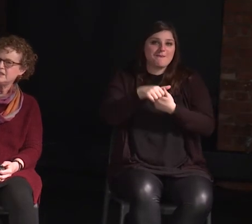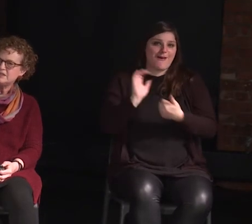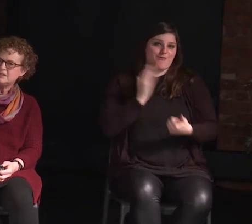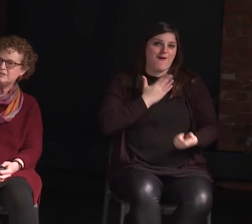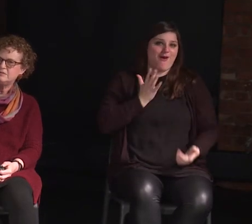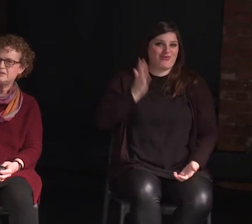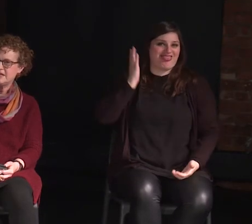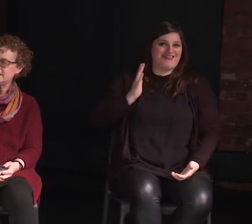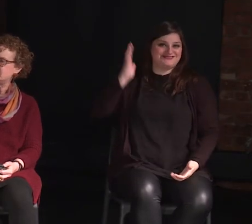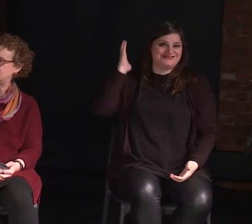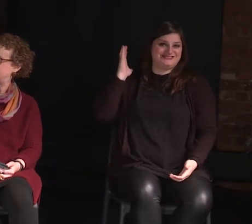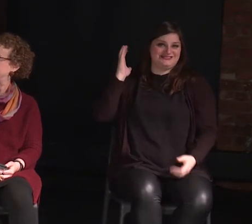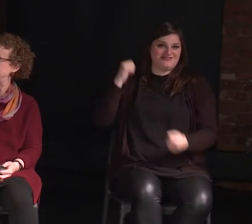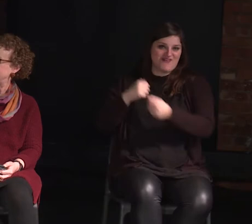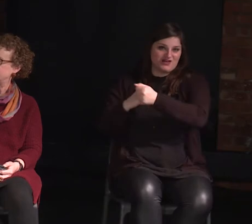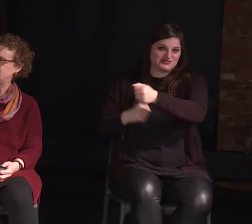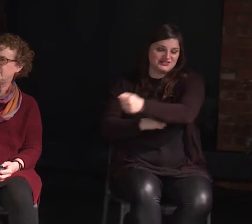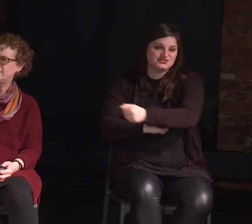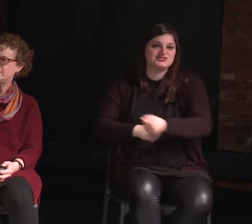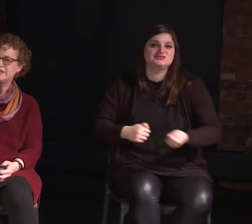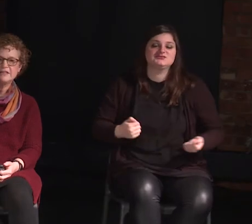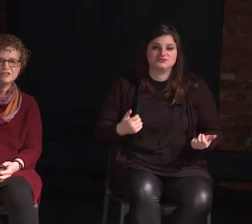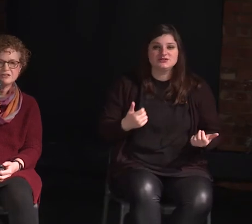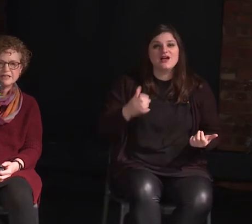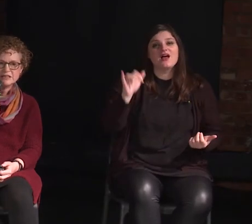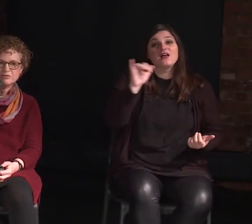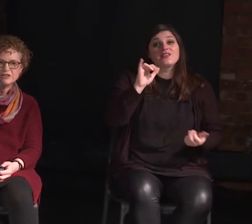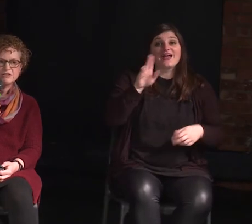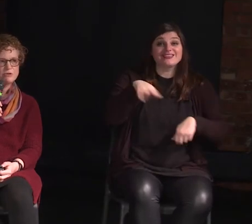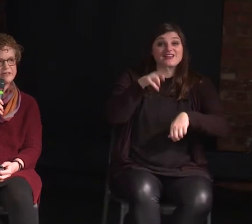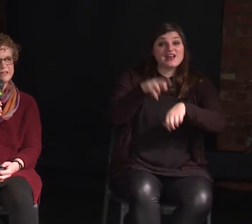Bringing this to dance specifically, I think about the National Dance Project where we